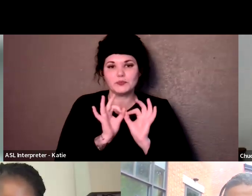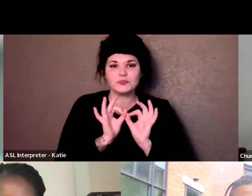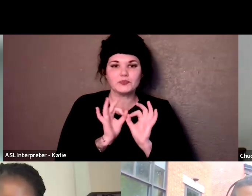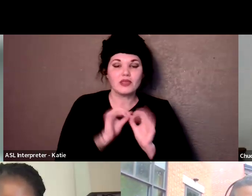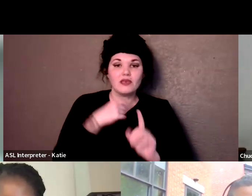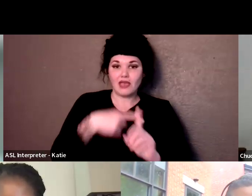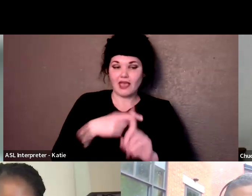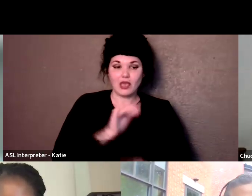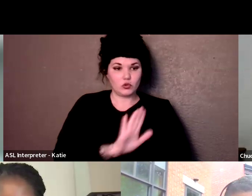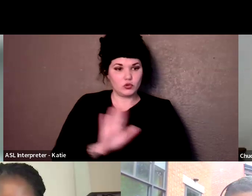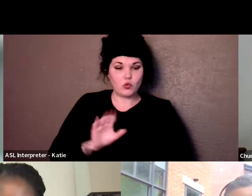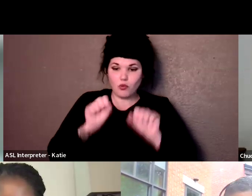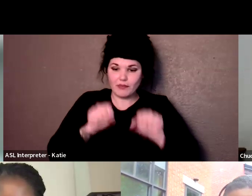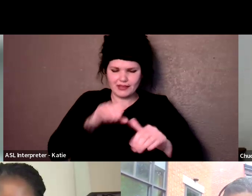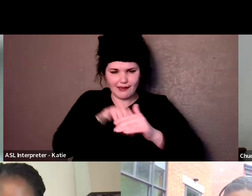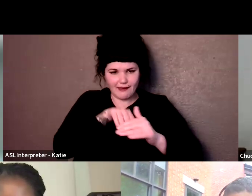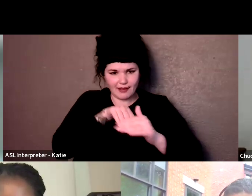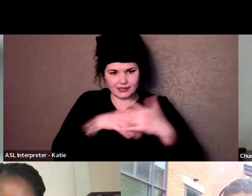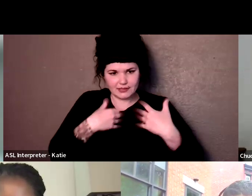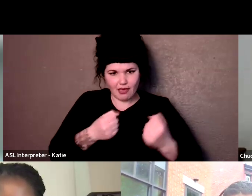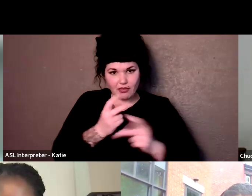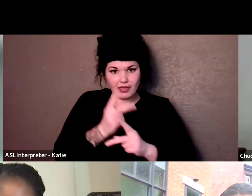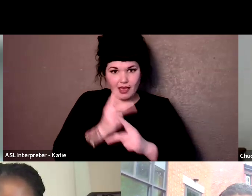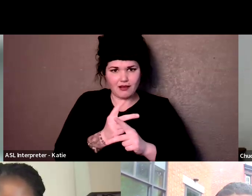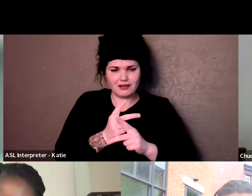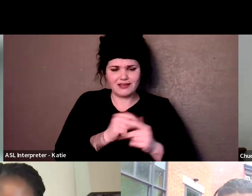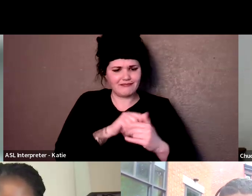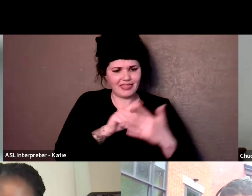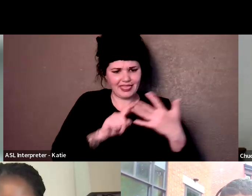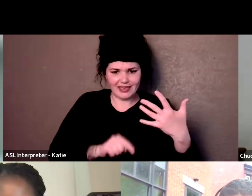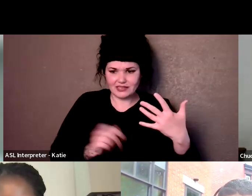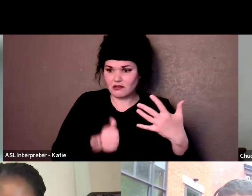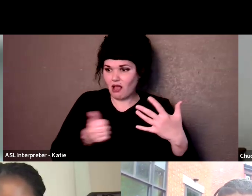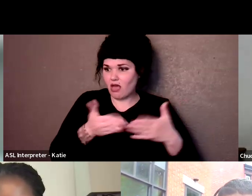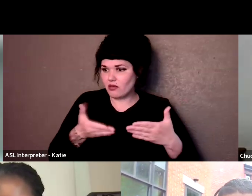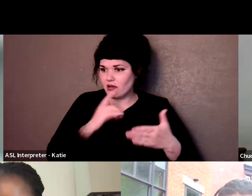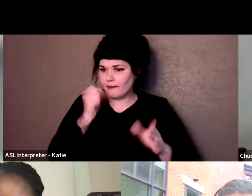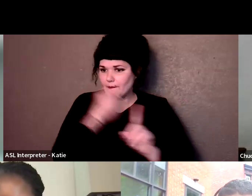access healthcare. These factors and others impact your mental health, including all the